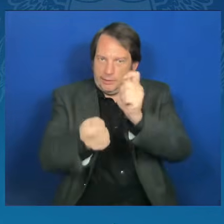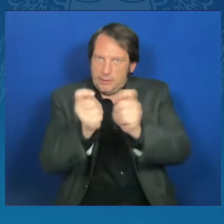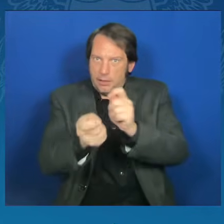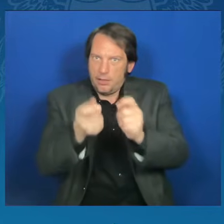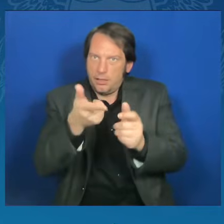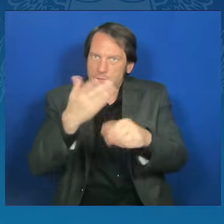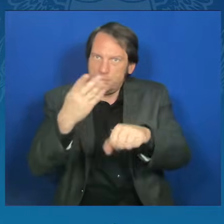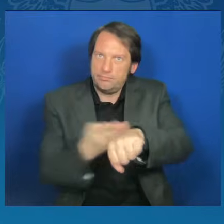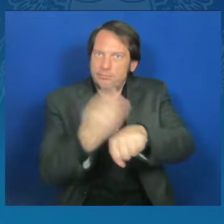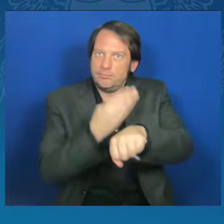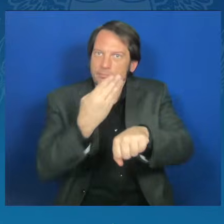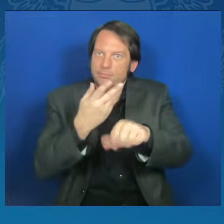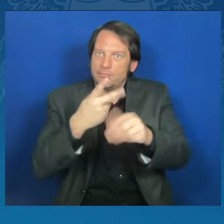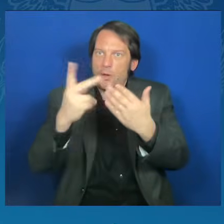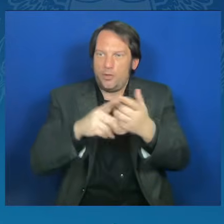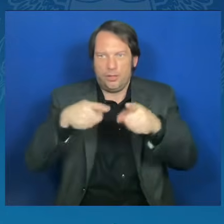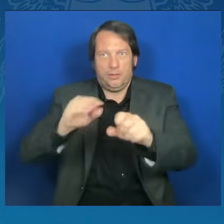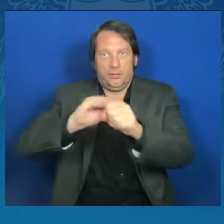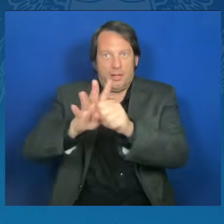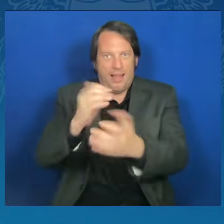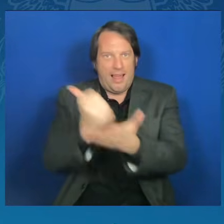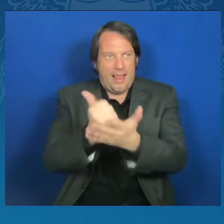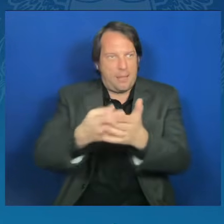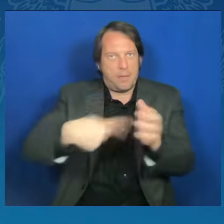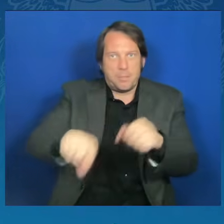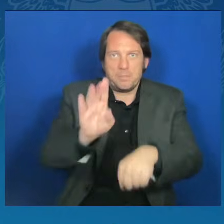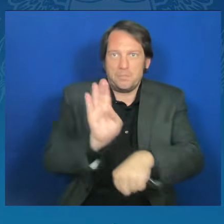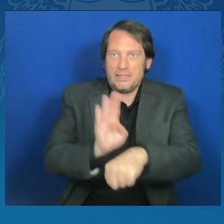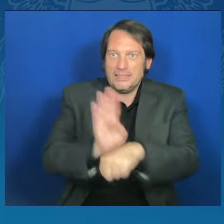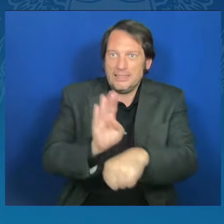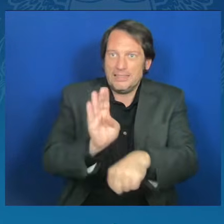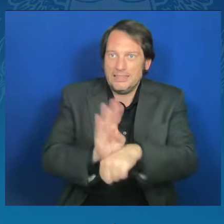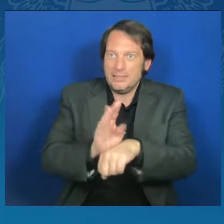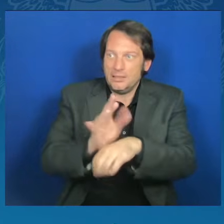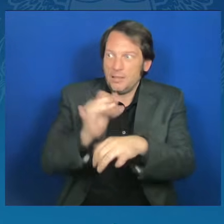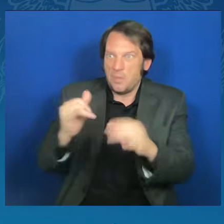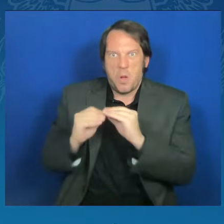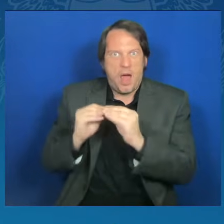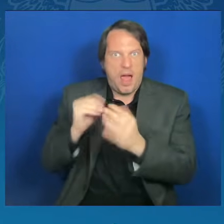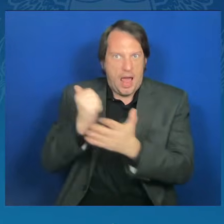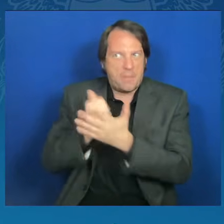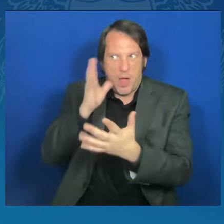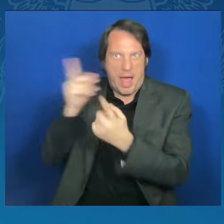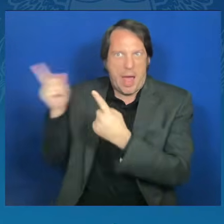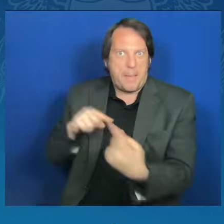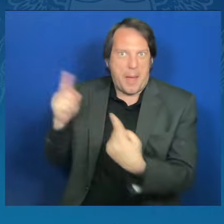to expand opportunities for everybody, especially underserved and underutilized businesses.